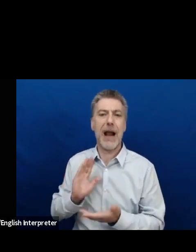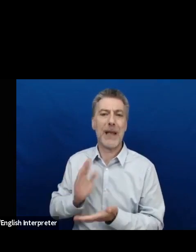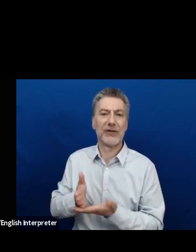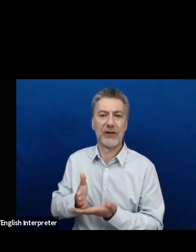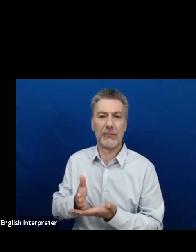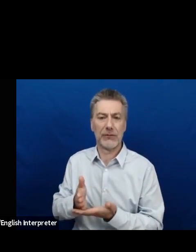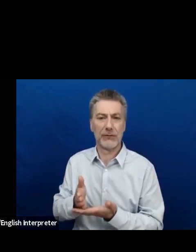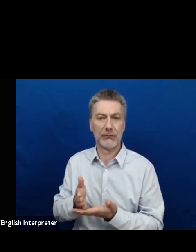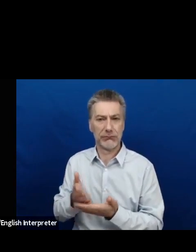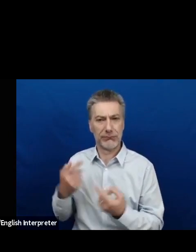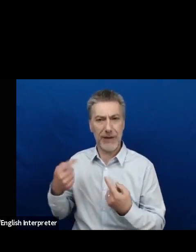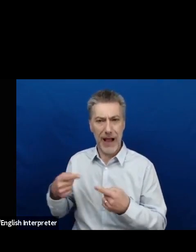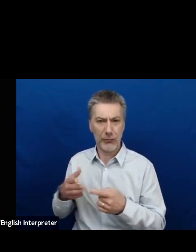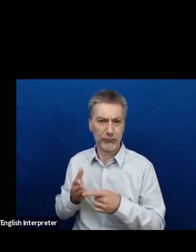in the